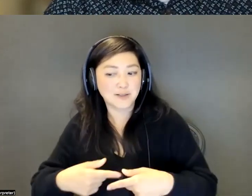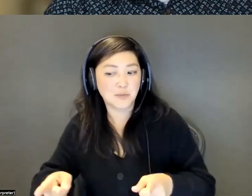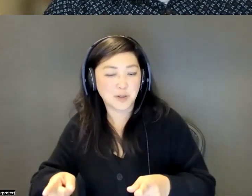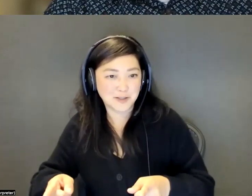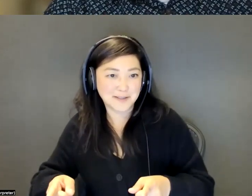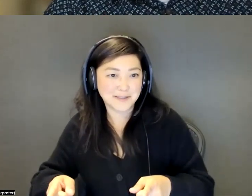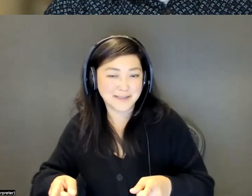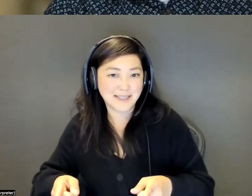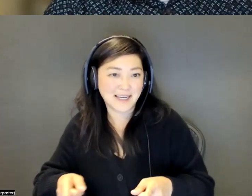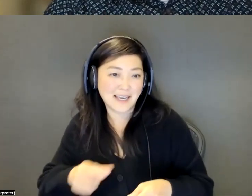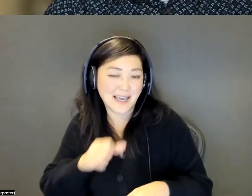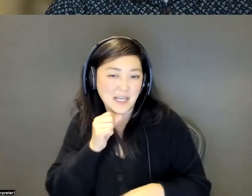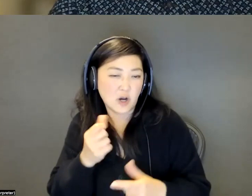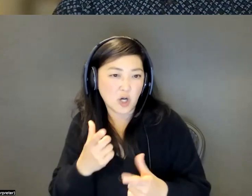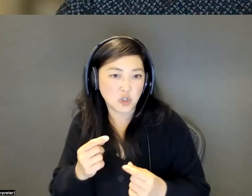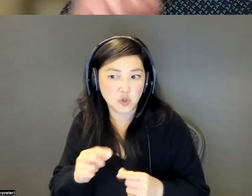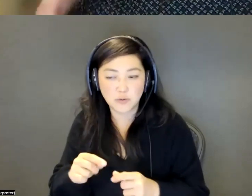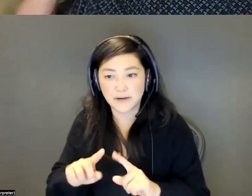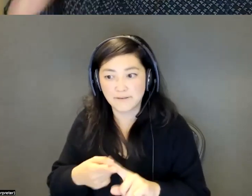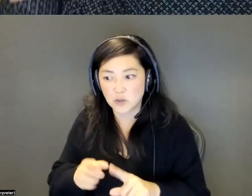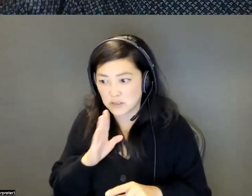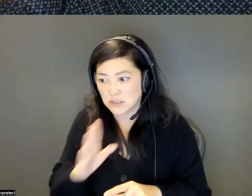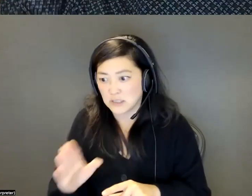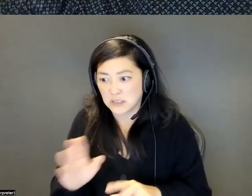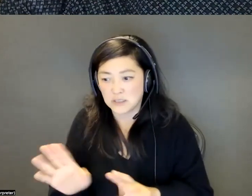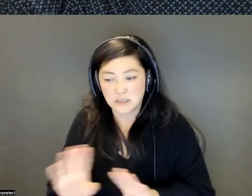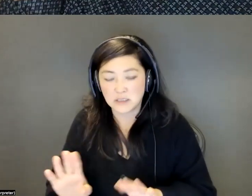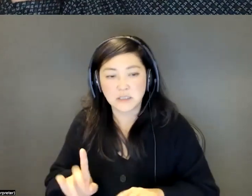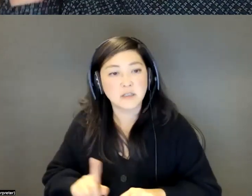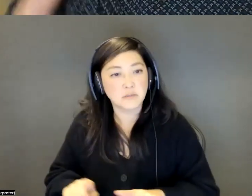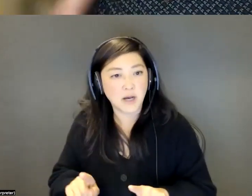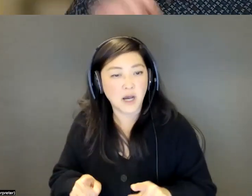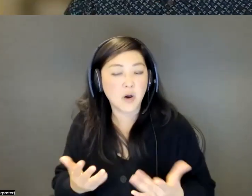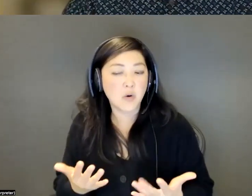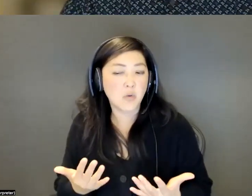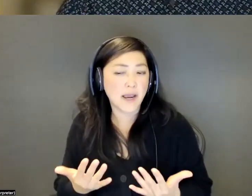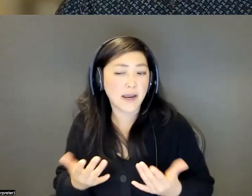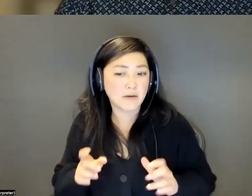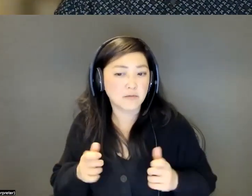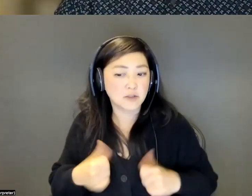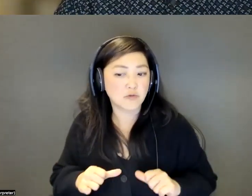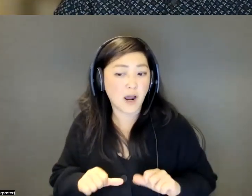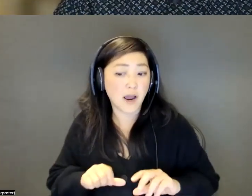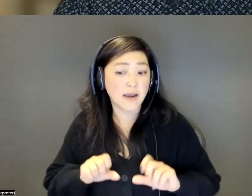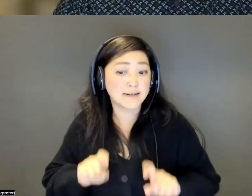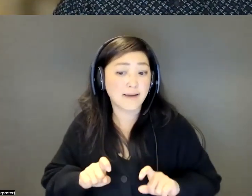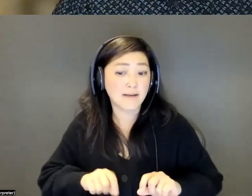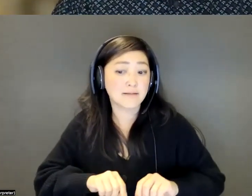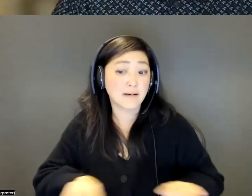direct and getting their feedback. Tim: Now back to the script.